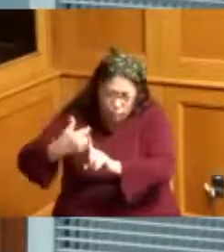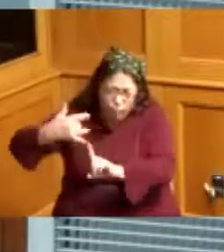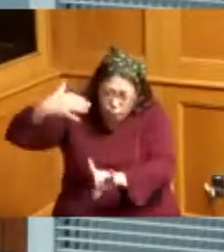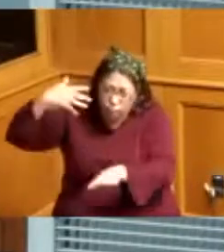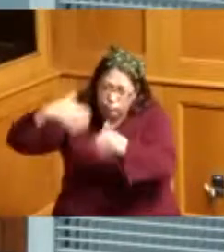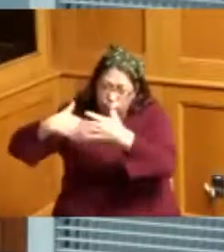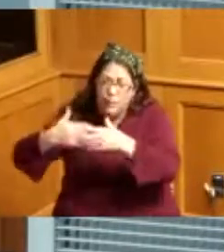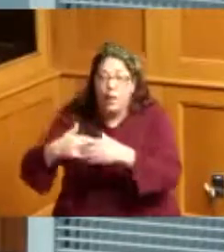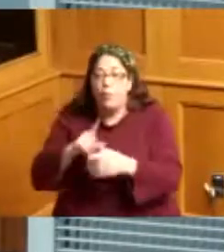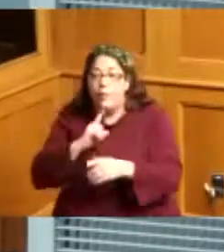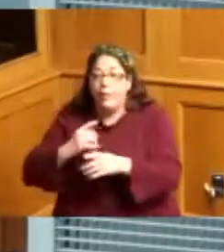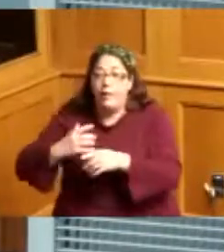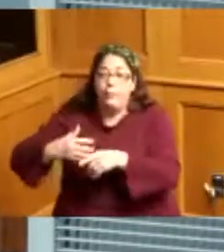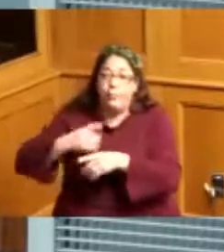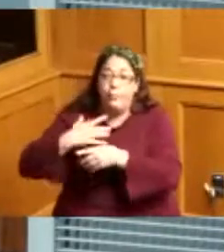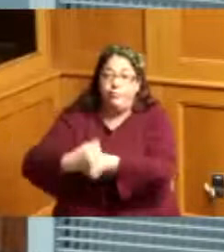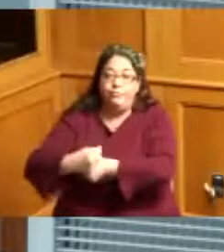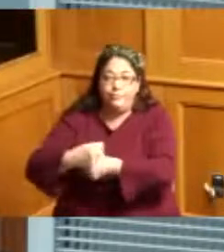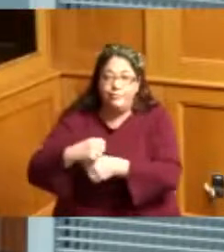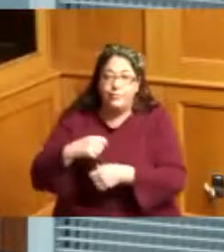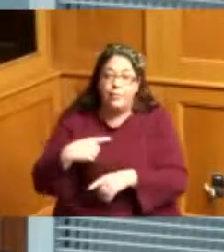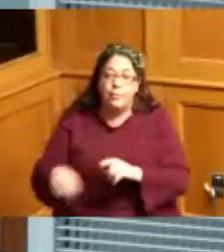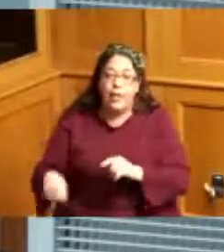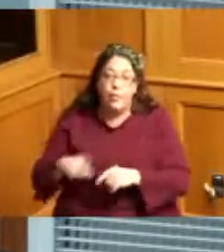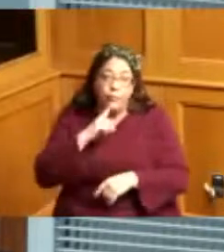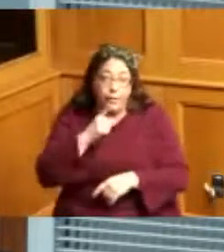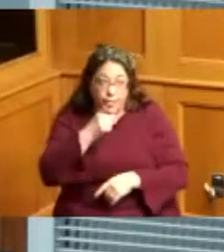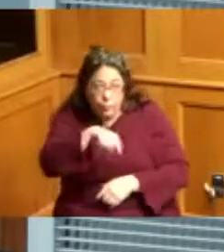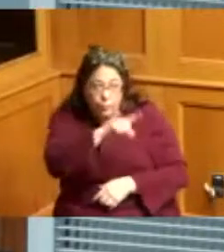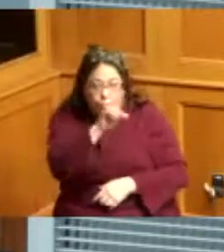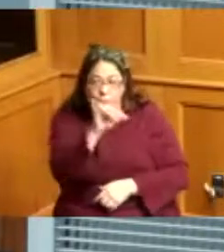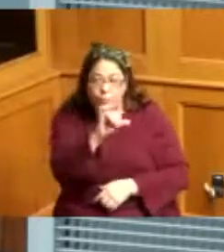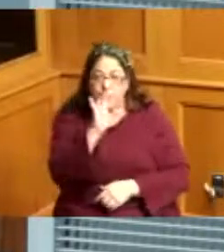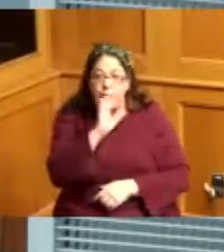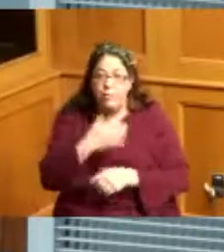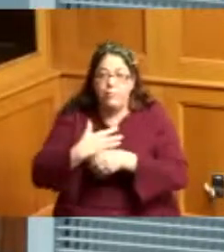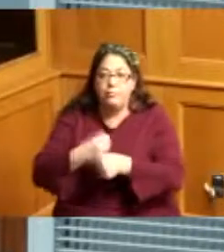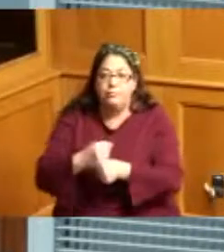just like we're going to kind of take you through a pretty quick you know run through